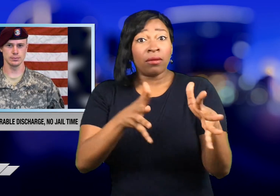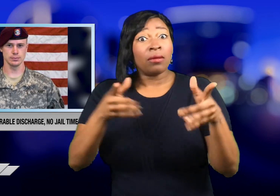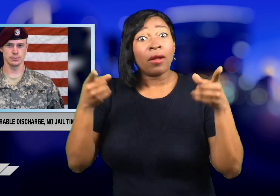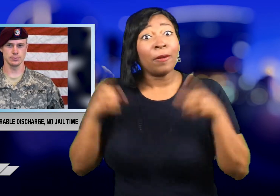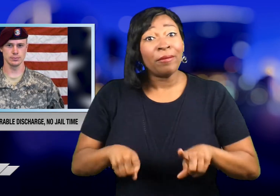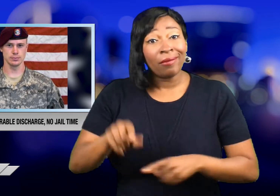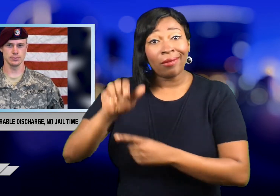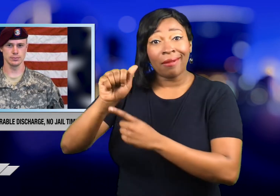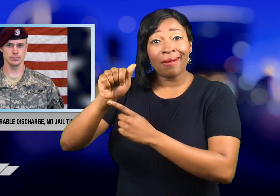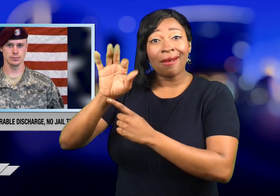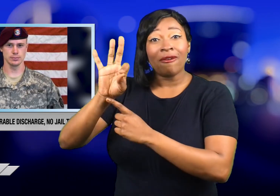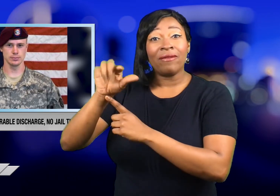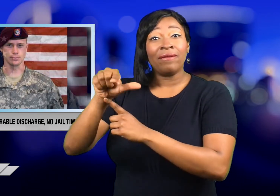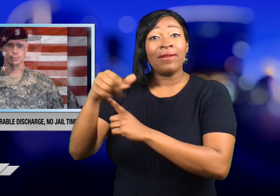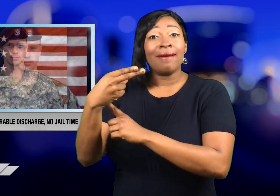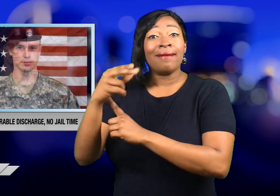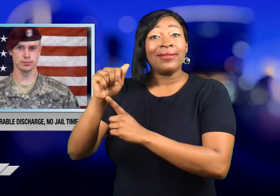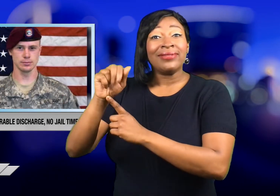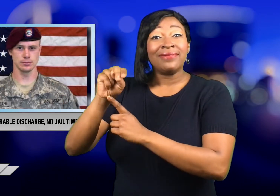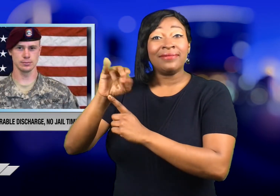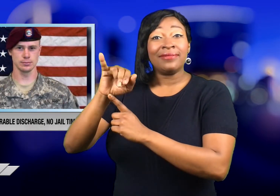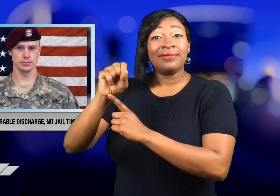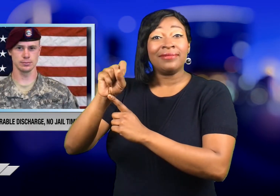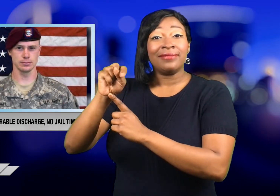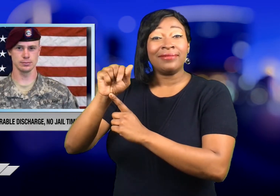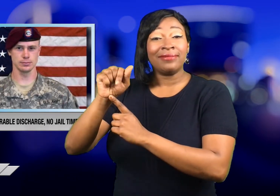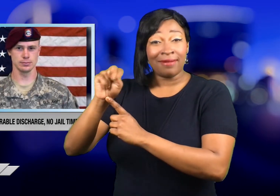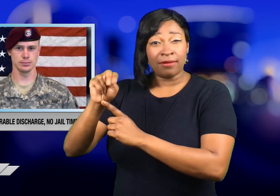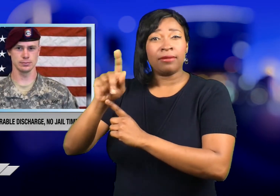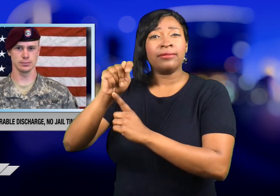Afghanistan Taliban for